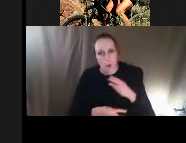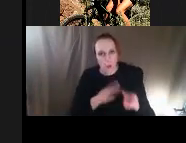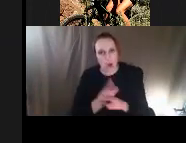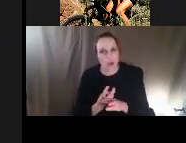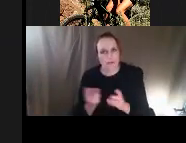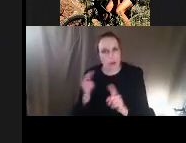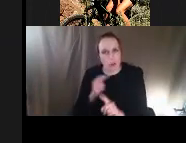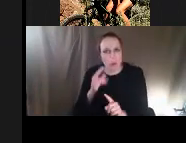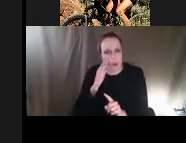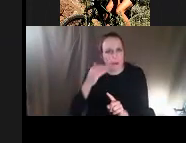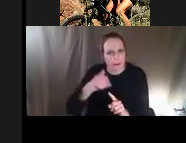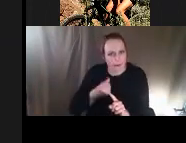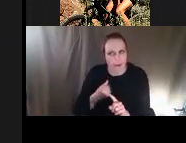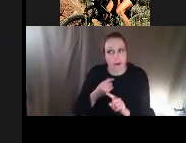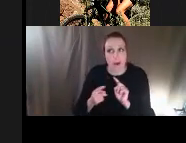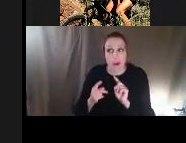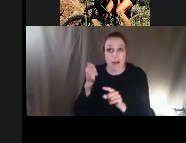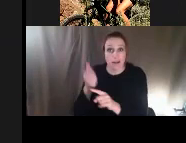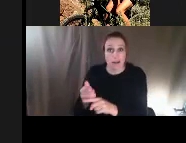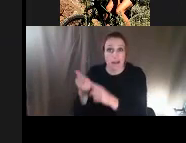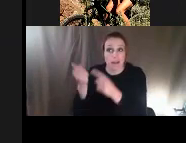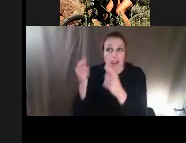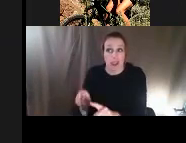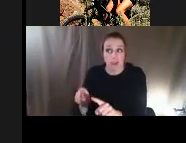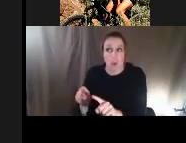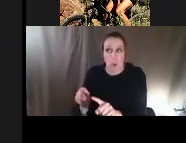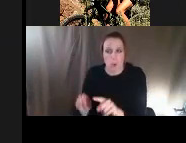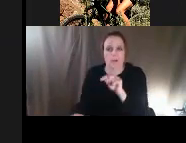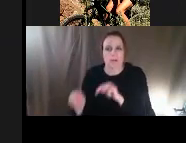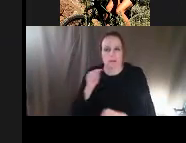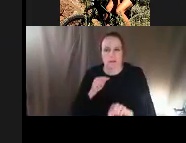We'll talk a little bit more about that too. It does require some positive attitudes towards